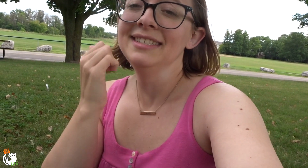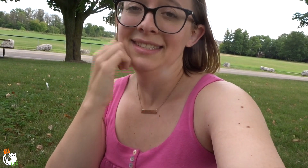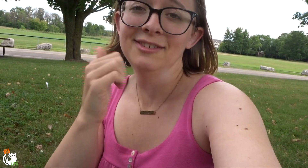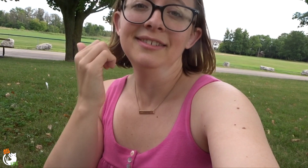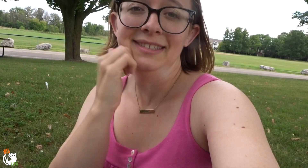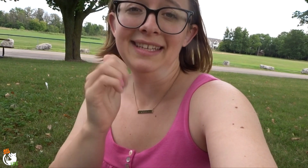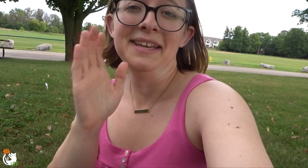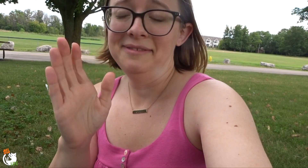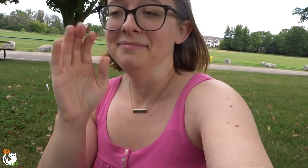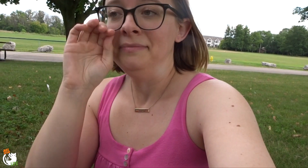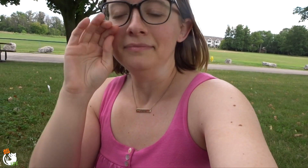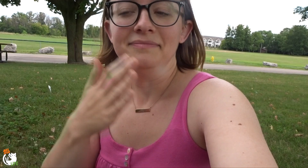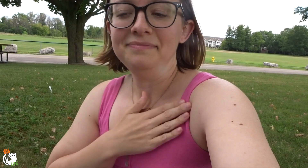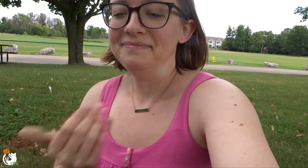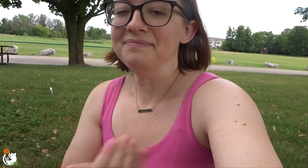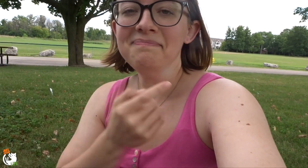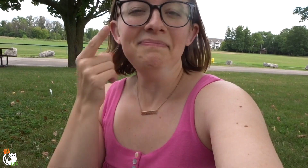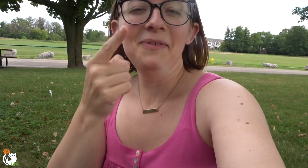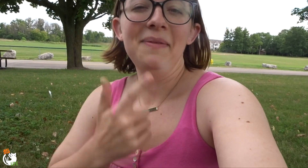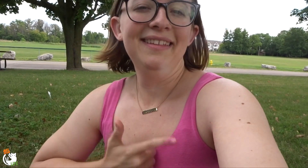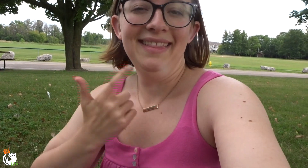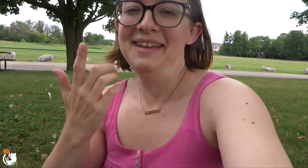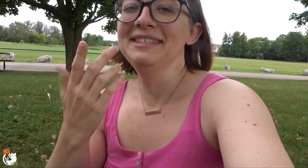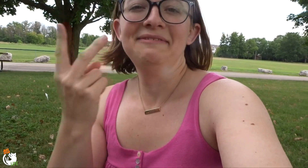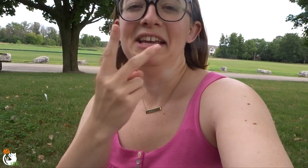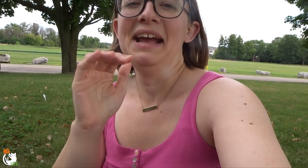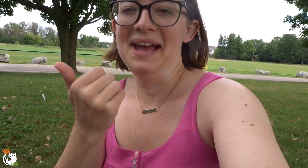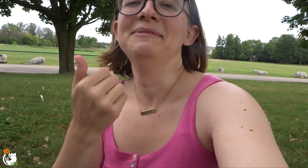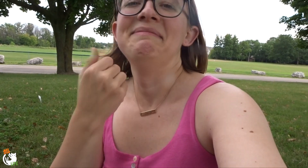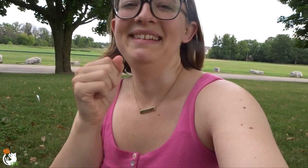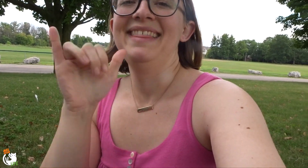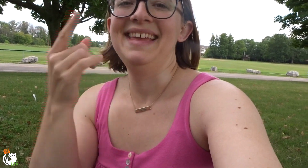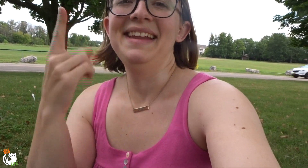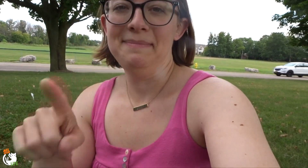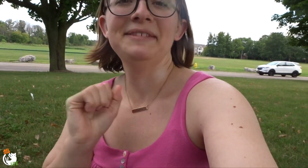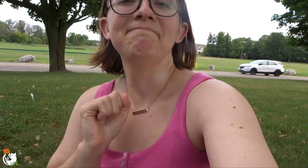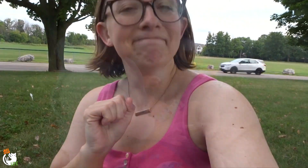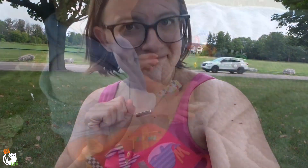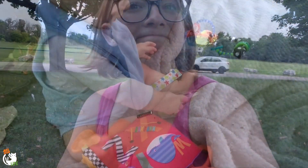I so wish we could do this every single day. My new goal in life is to figure out how to make that happen.